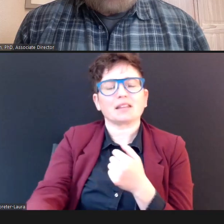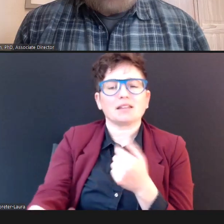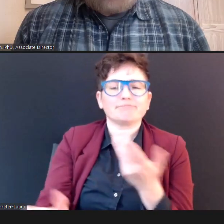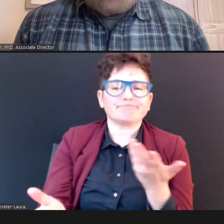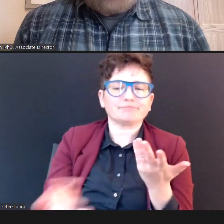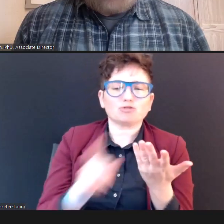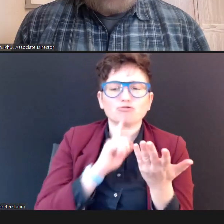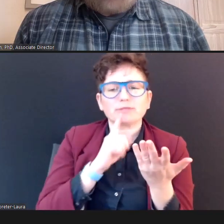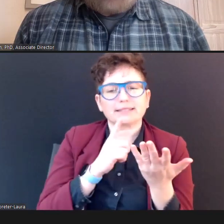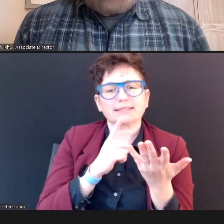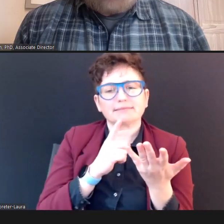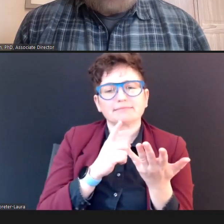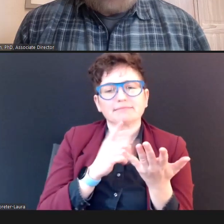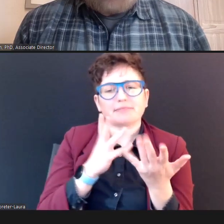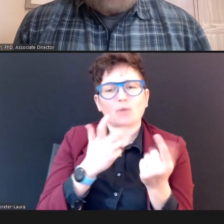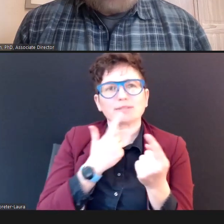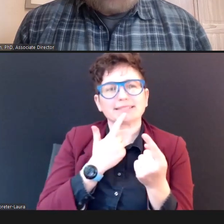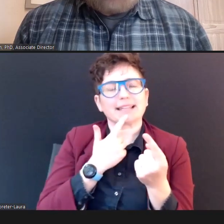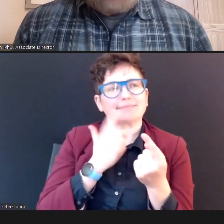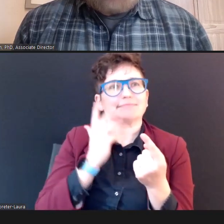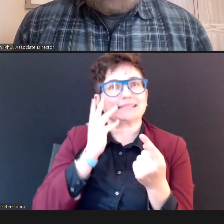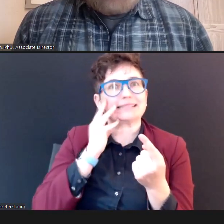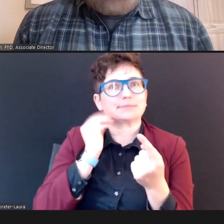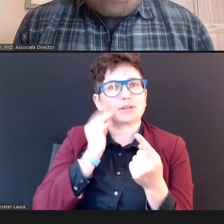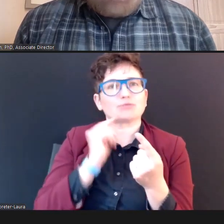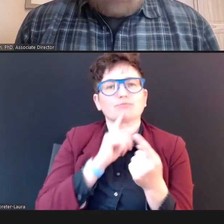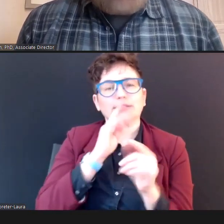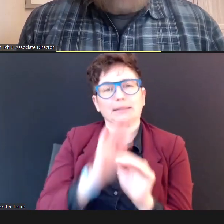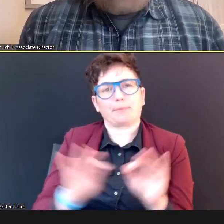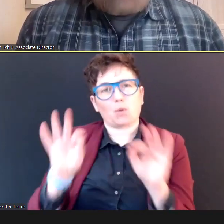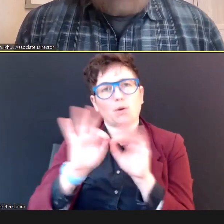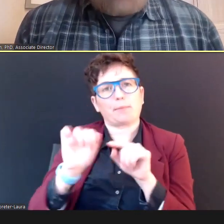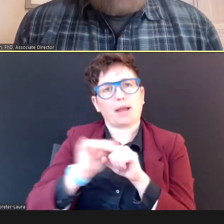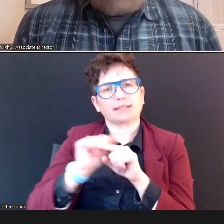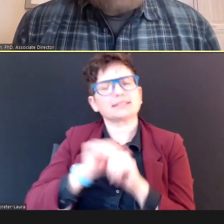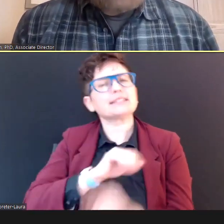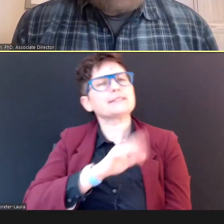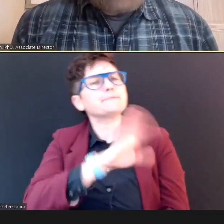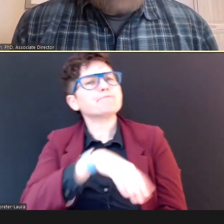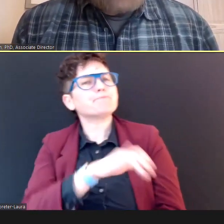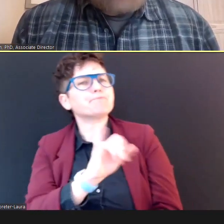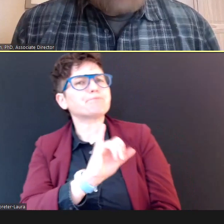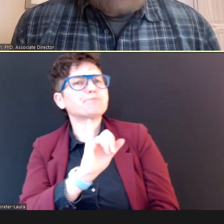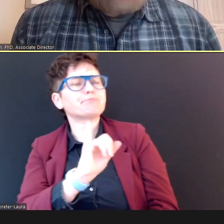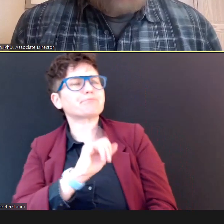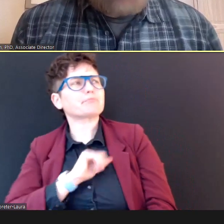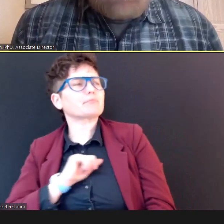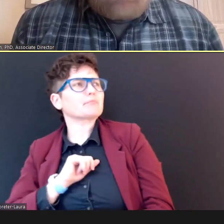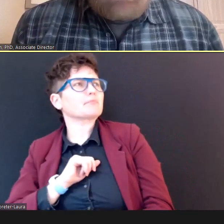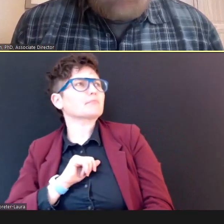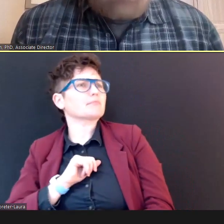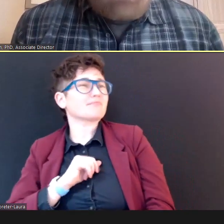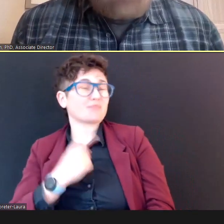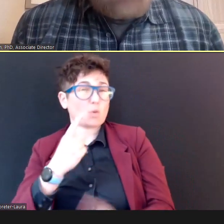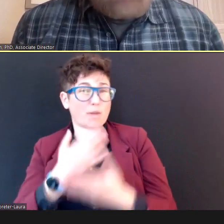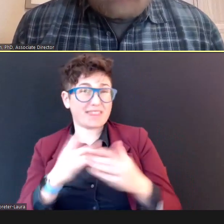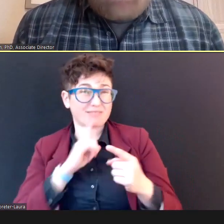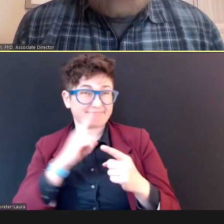sell experience it's it's really um important and you know another thing